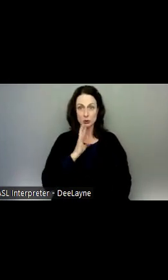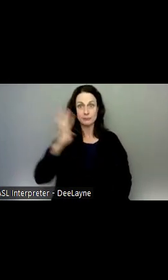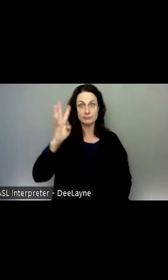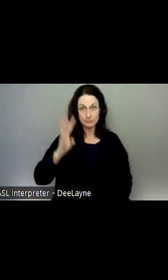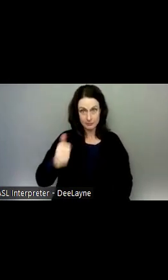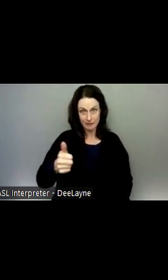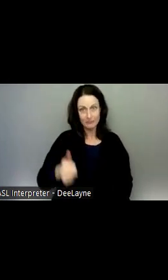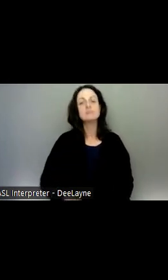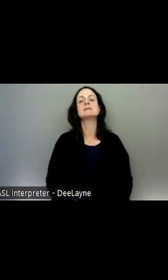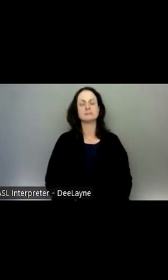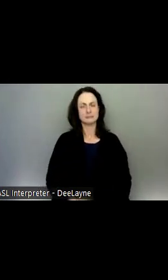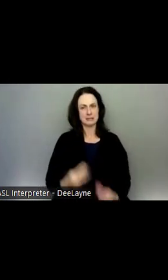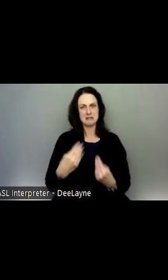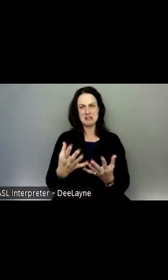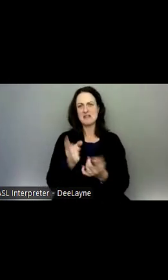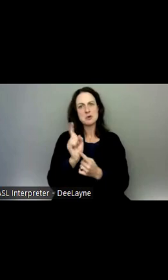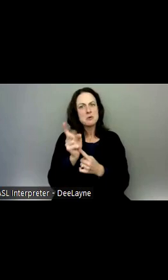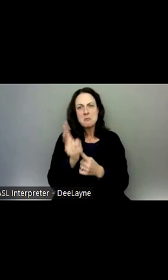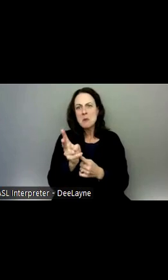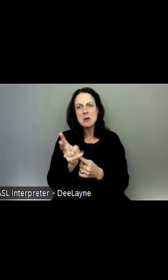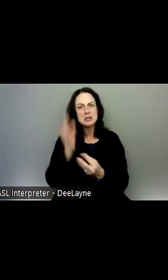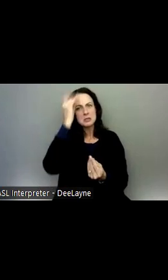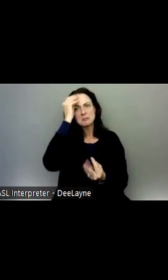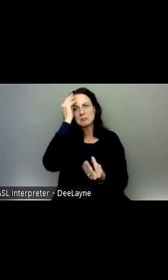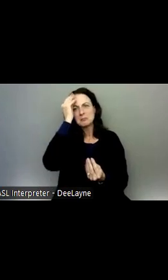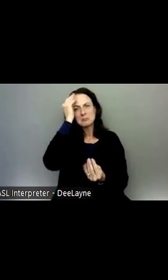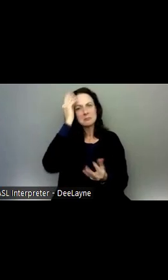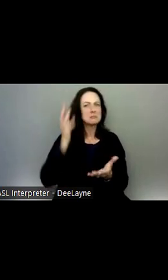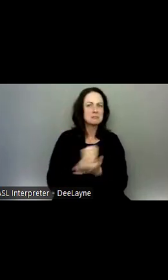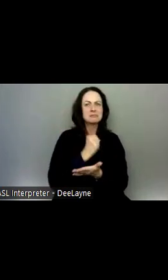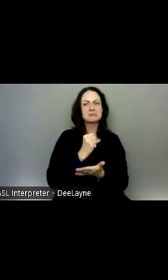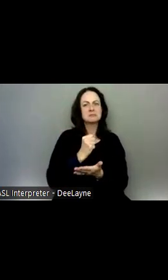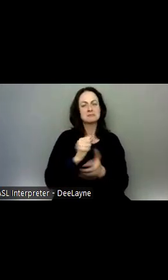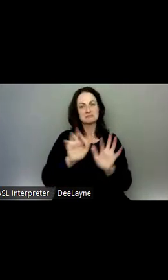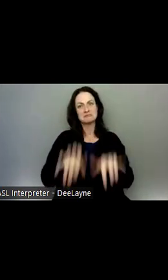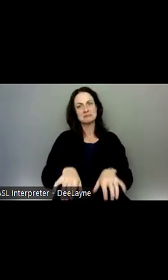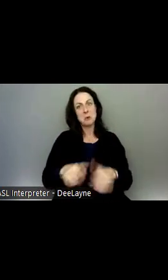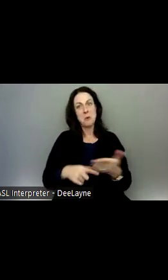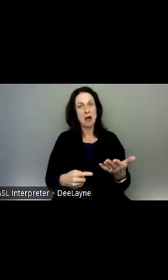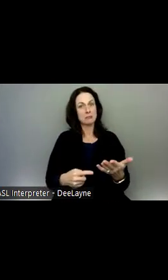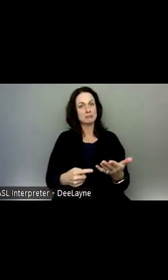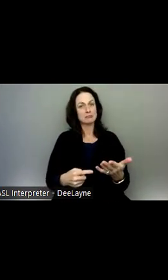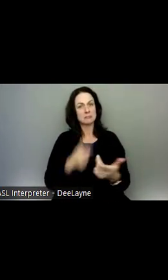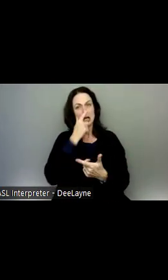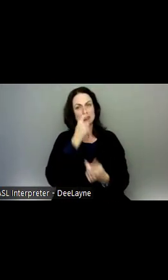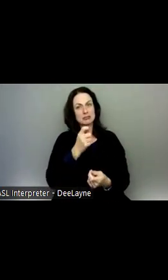We'll give a few moments here to let everyone have a chance to think of what they might have for questions for us.